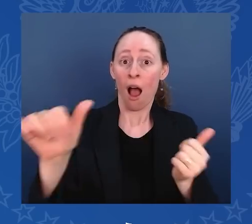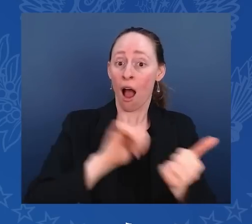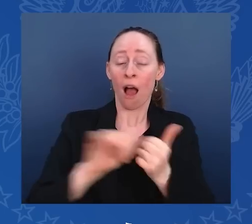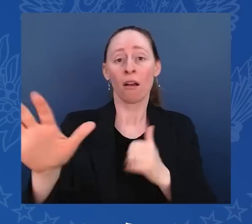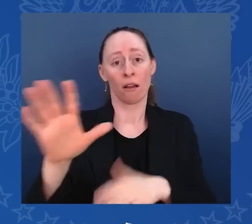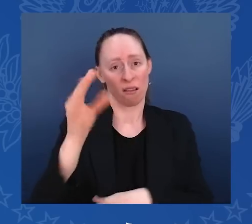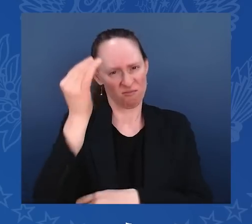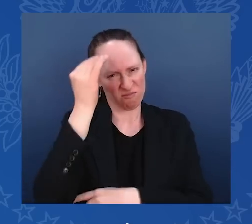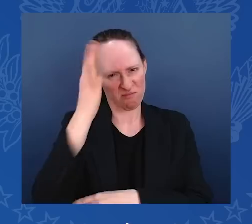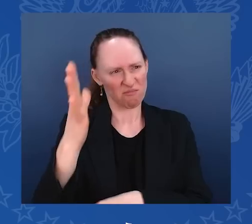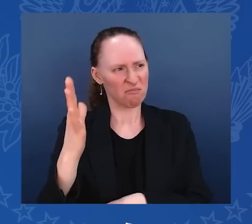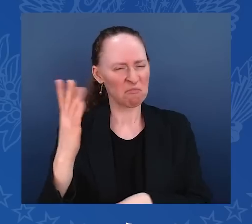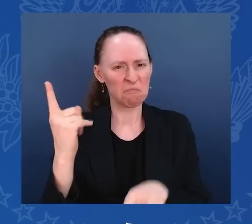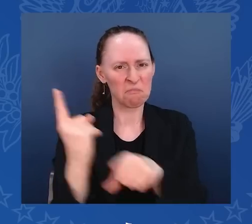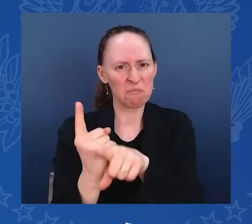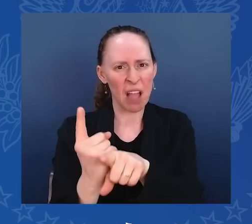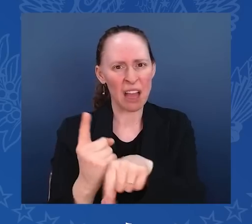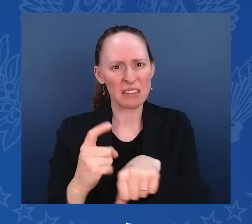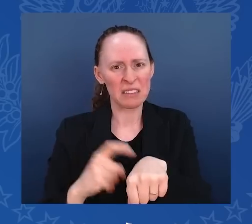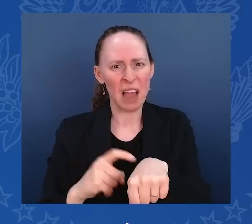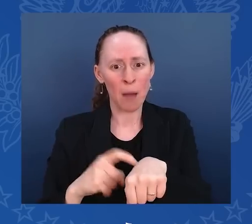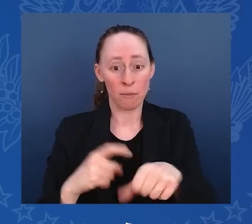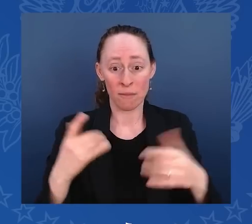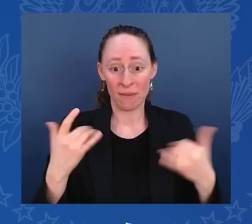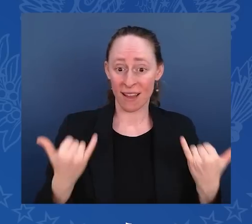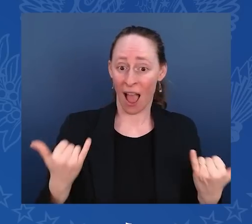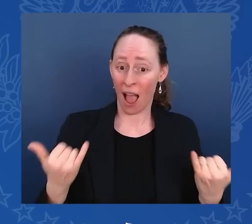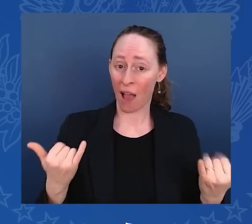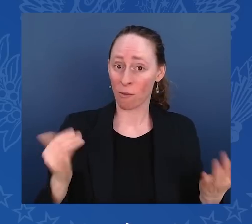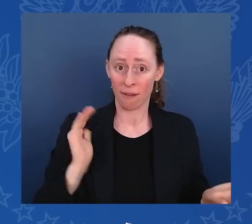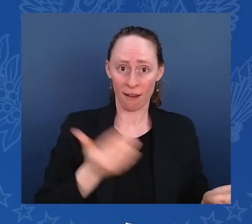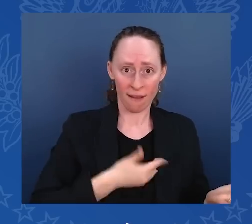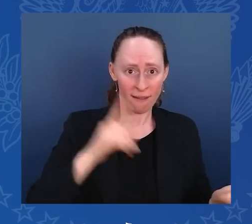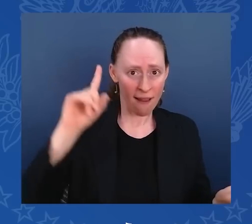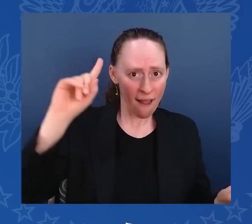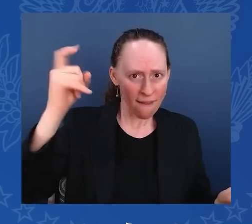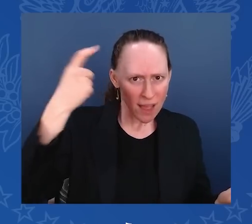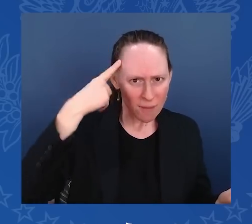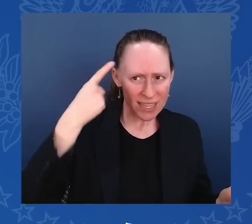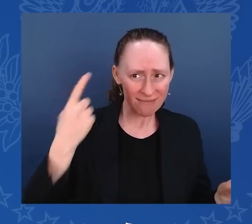and many people are rightly worried. We hear incoming leaders saying --